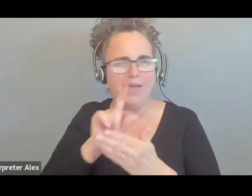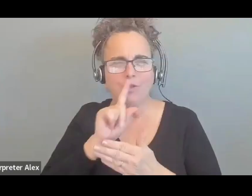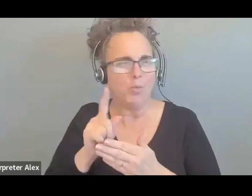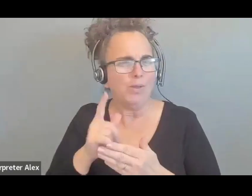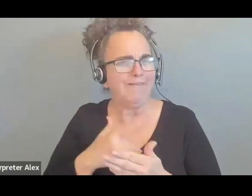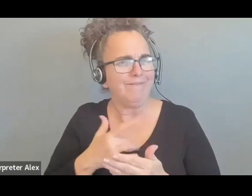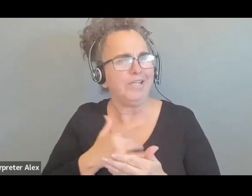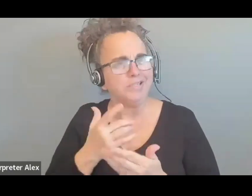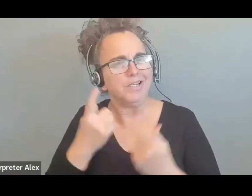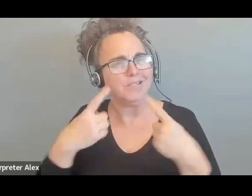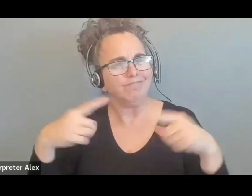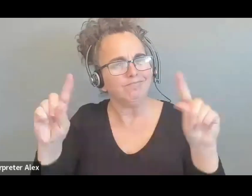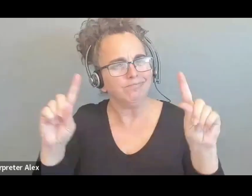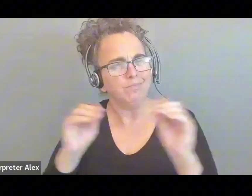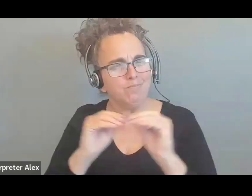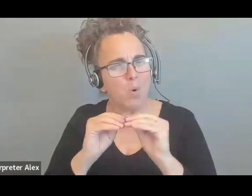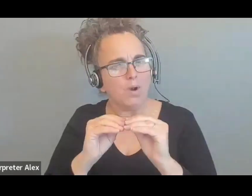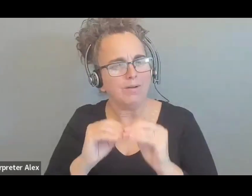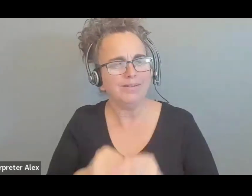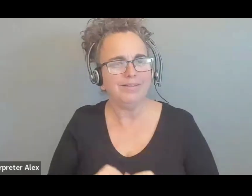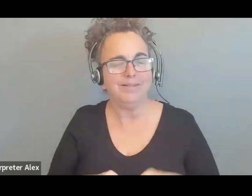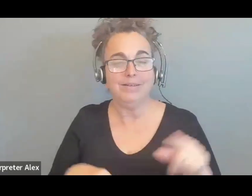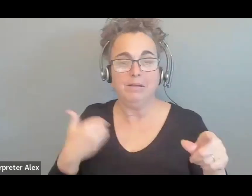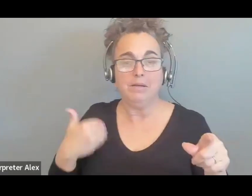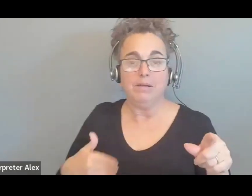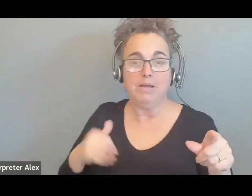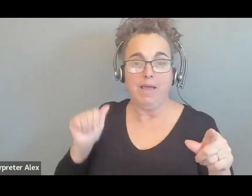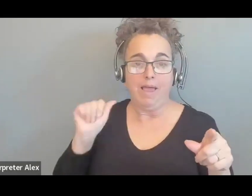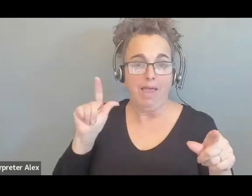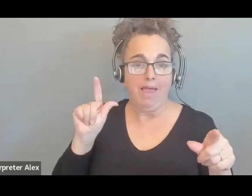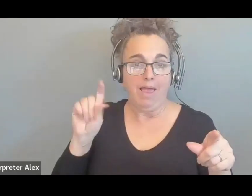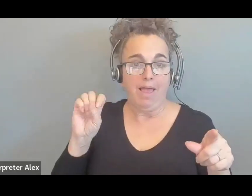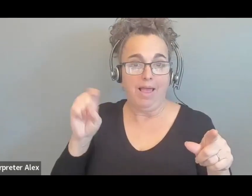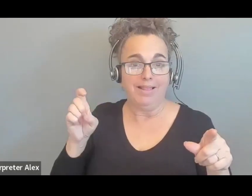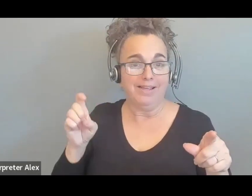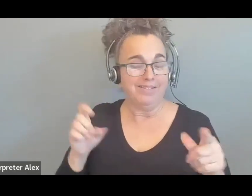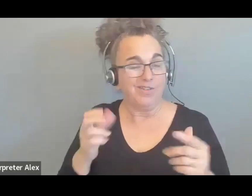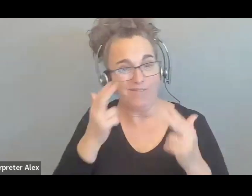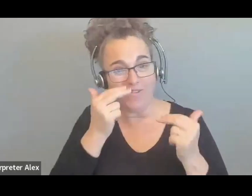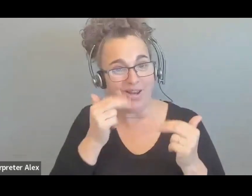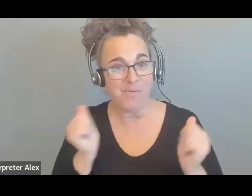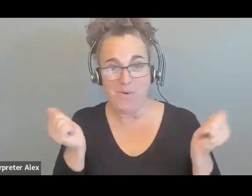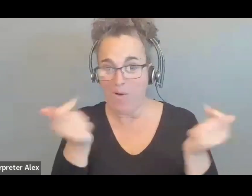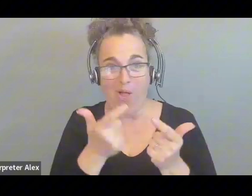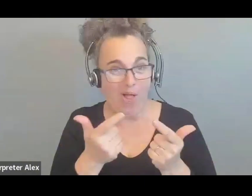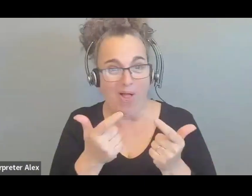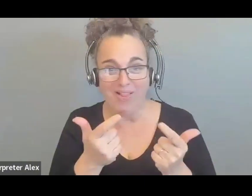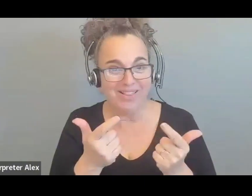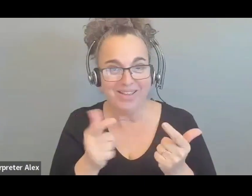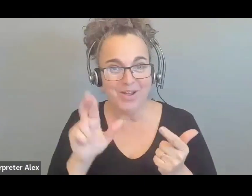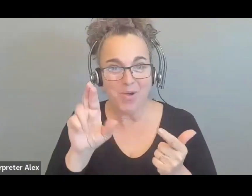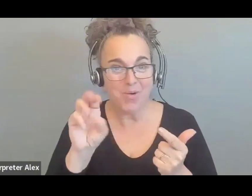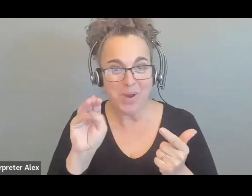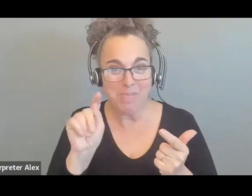So it's, this is Alex and what's funny is we're all remote. We are all over the planet.